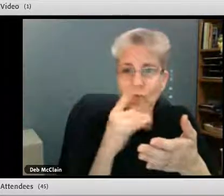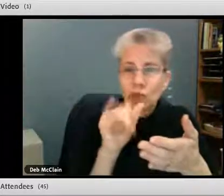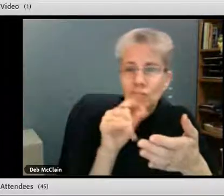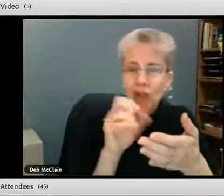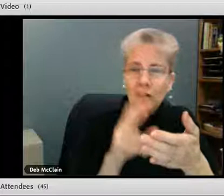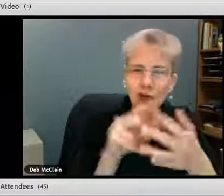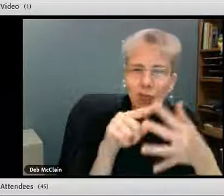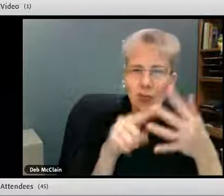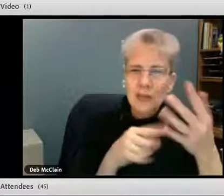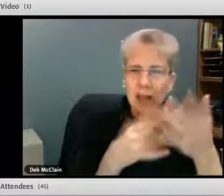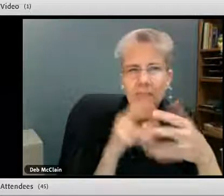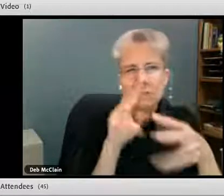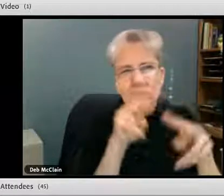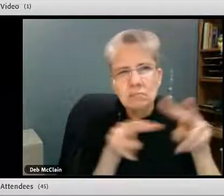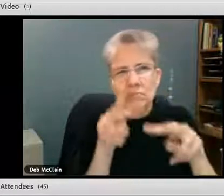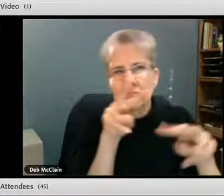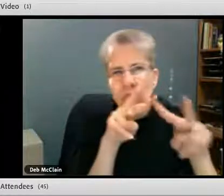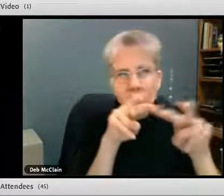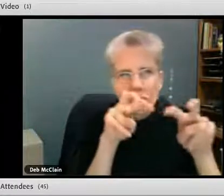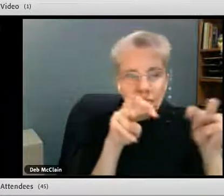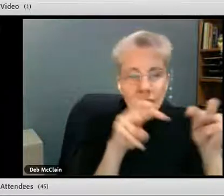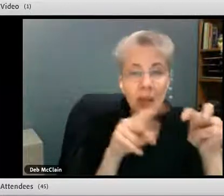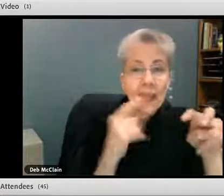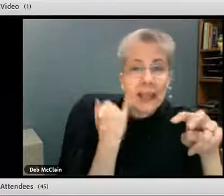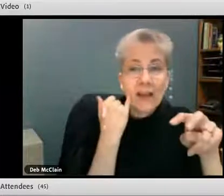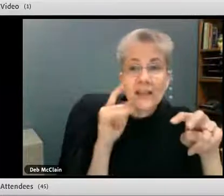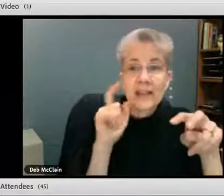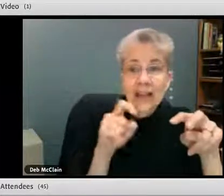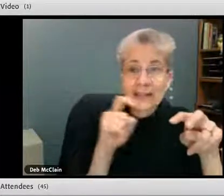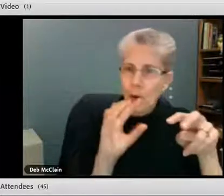And if necessary, move or ask the person to turn around.